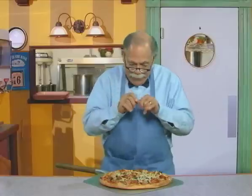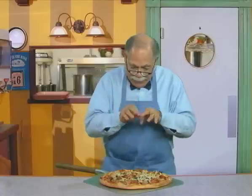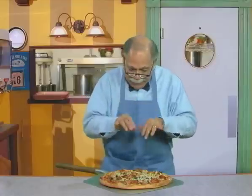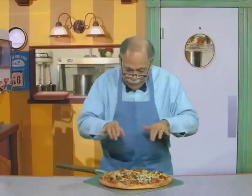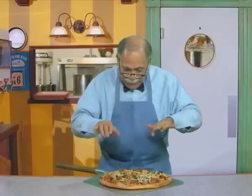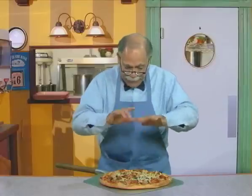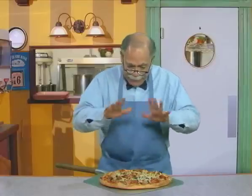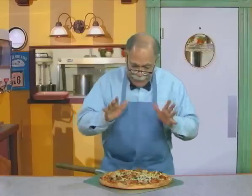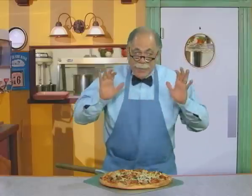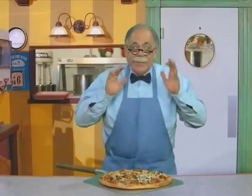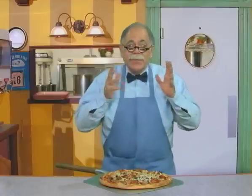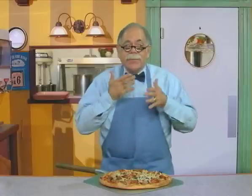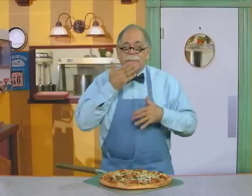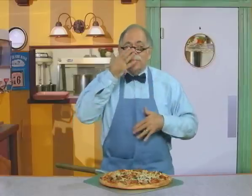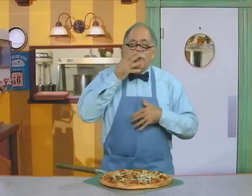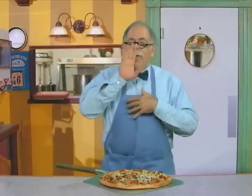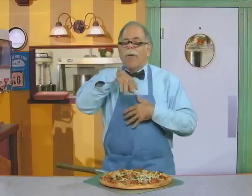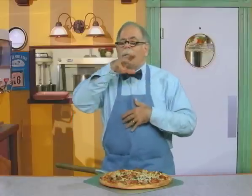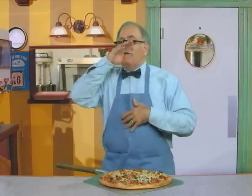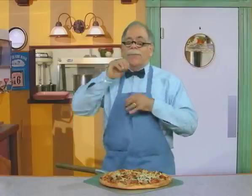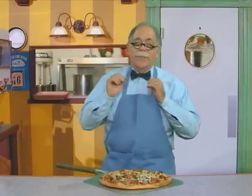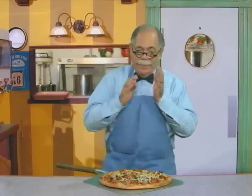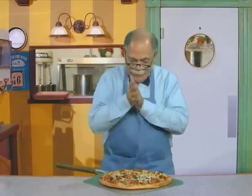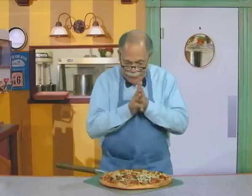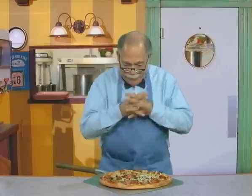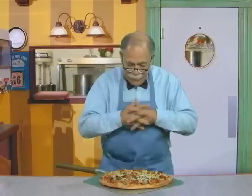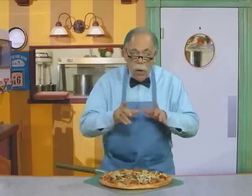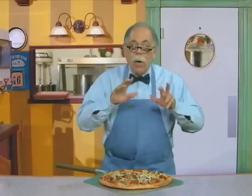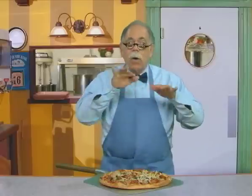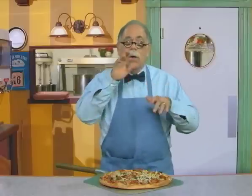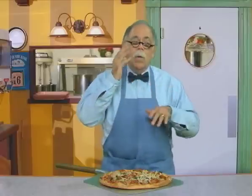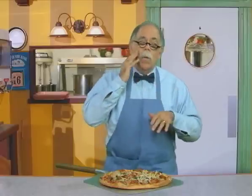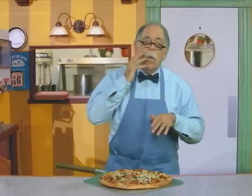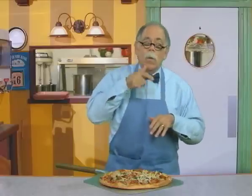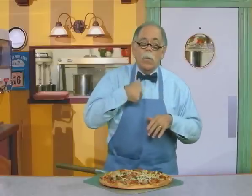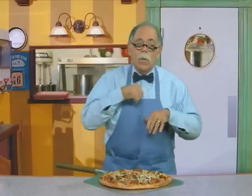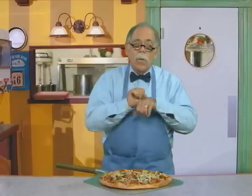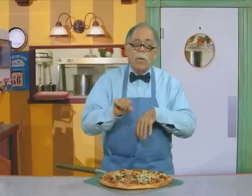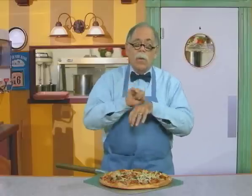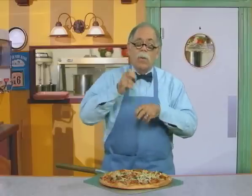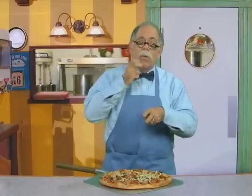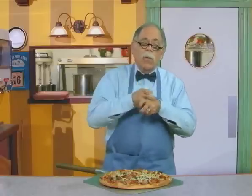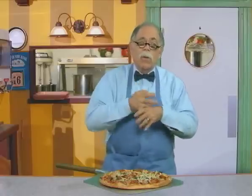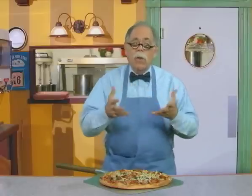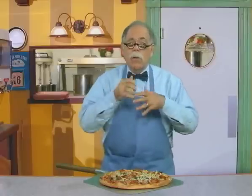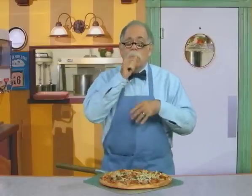OH, THE SMELL IS MOUTH-WATERING! IT TAKES A LOT OF PATIENCE TO PREPARE A PIZZA.